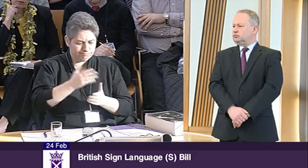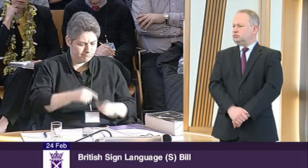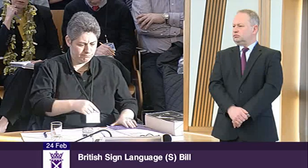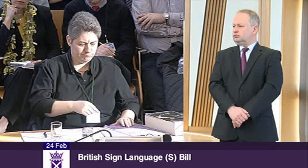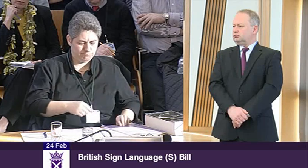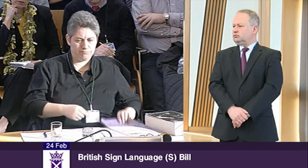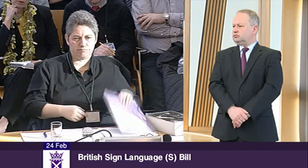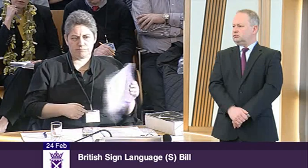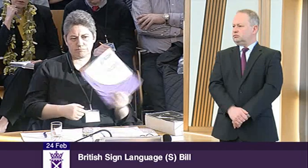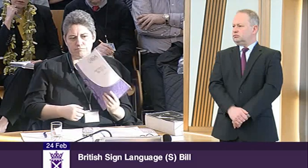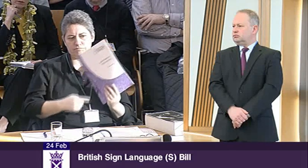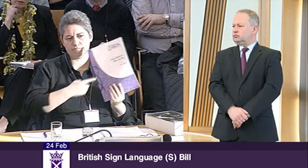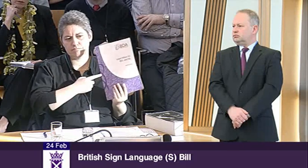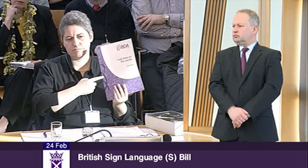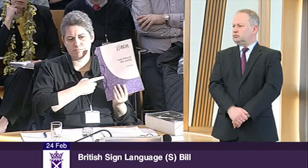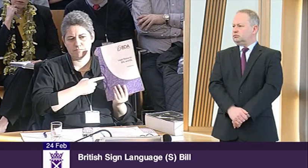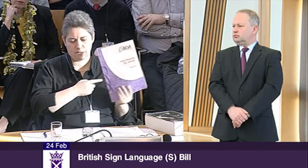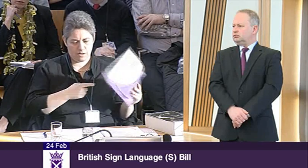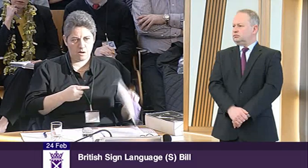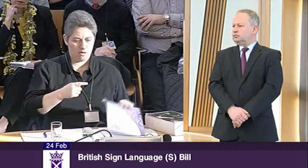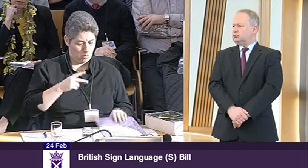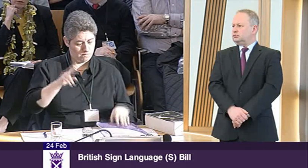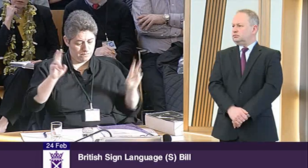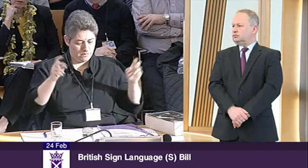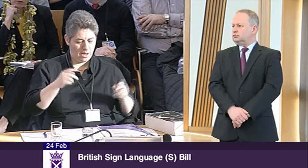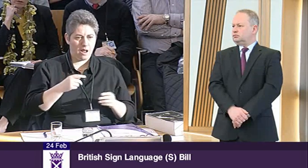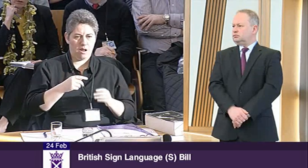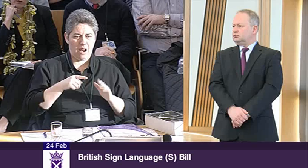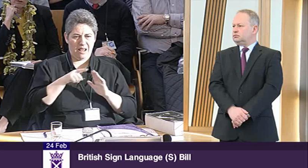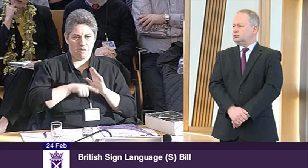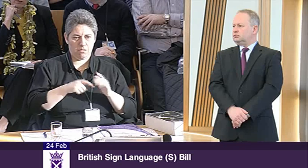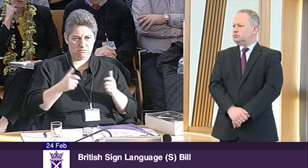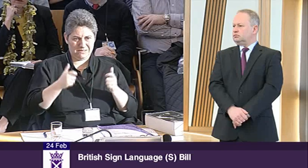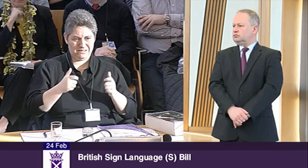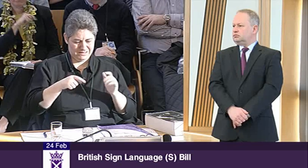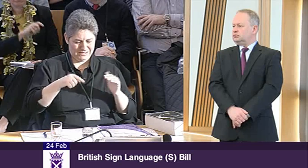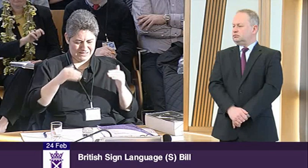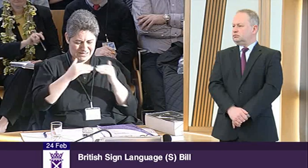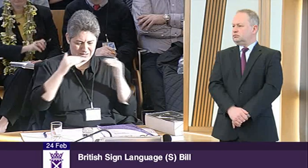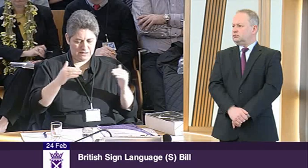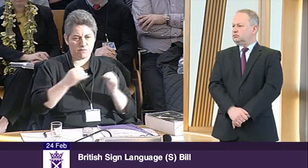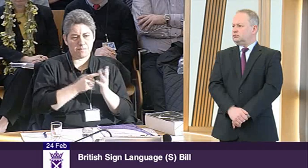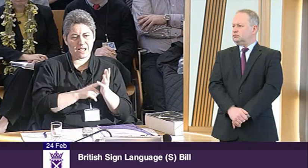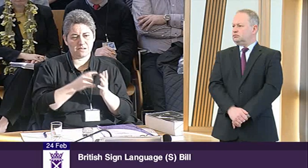carried out a wide-ranging survey—I have it here—into the legal status of British